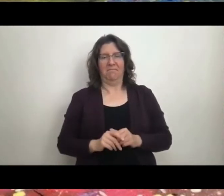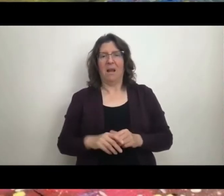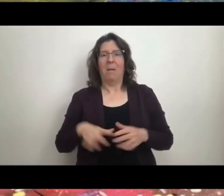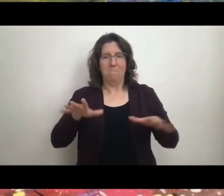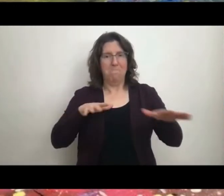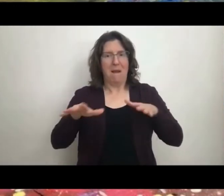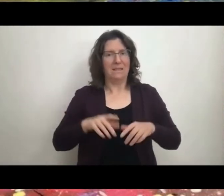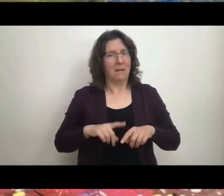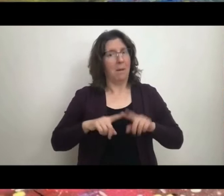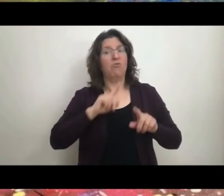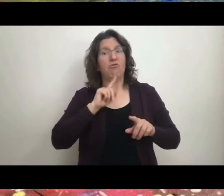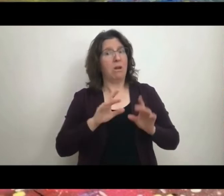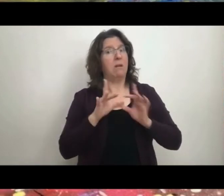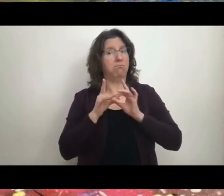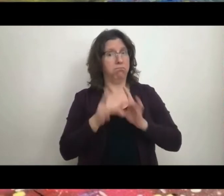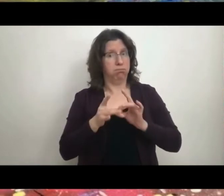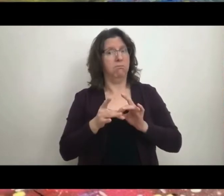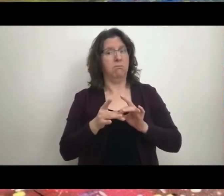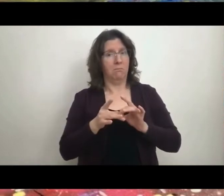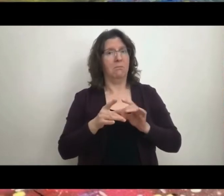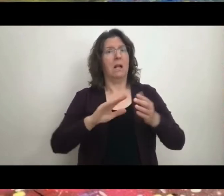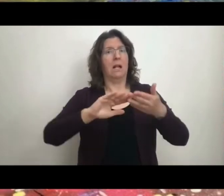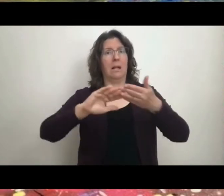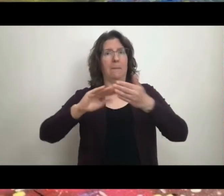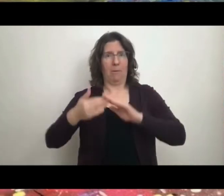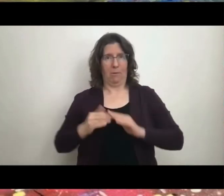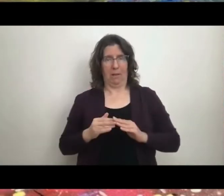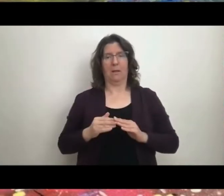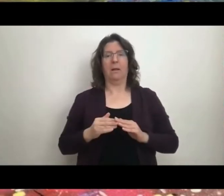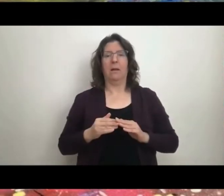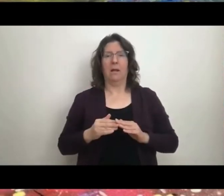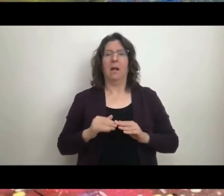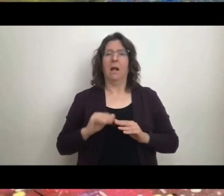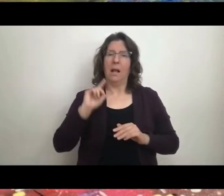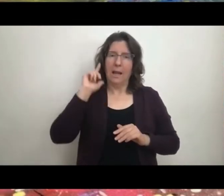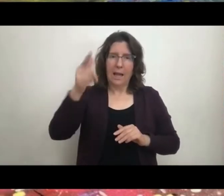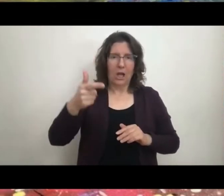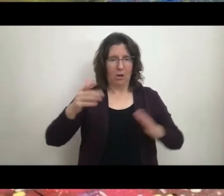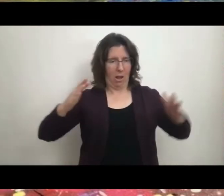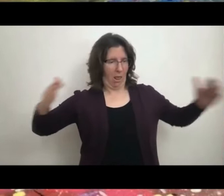It was certainly a messy activity but went a long way towards building community.